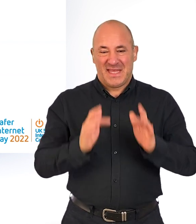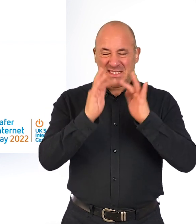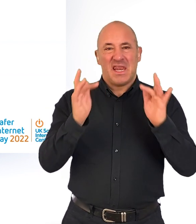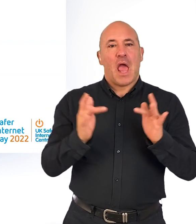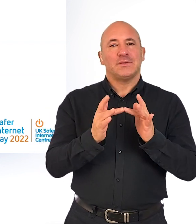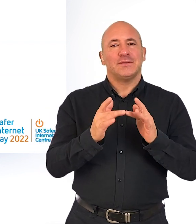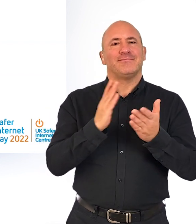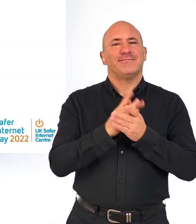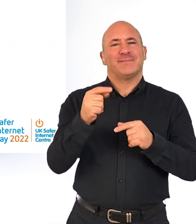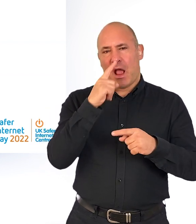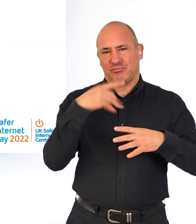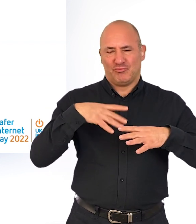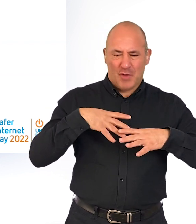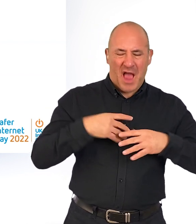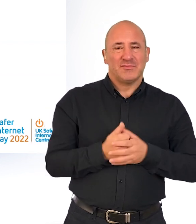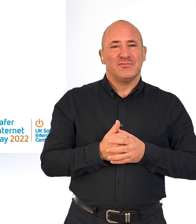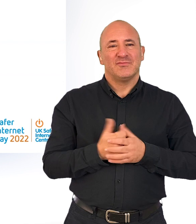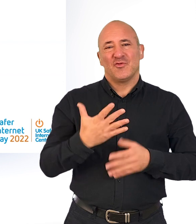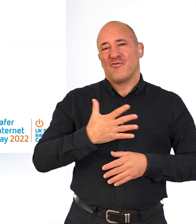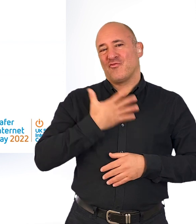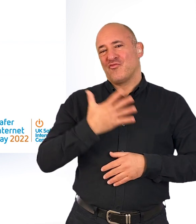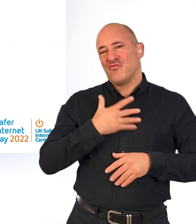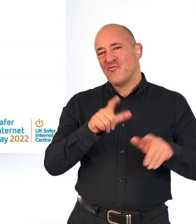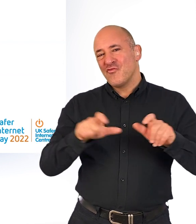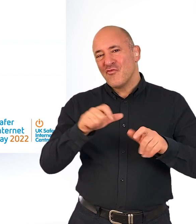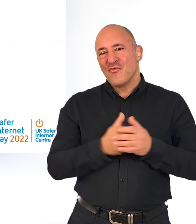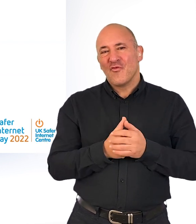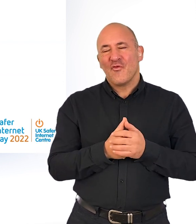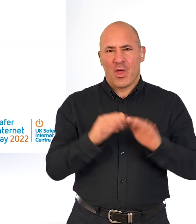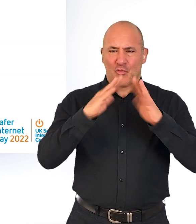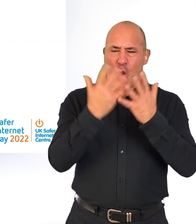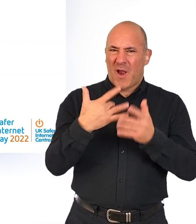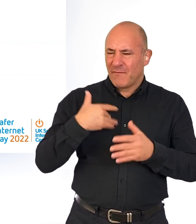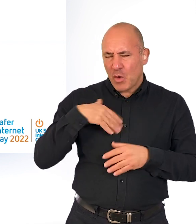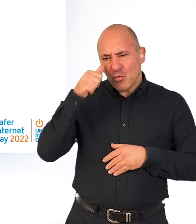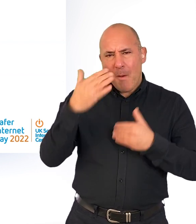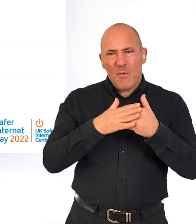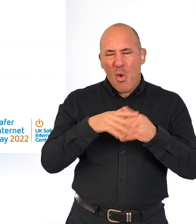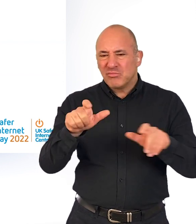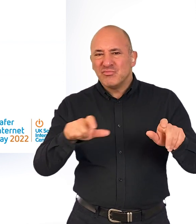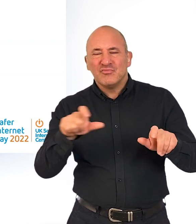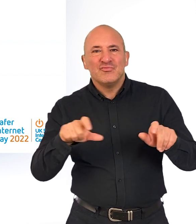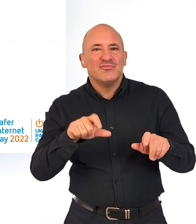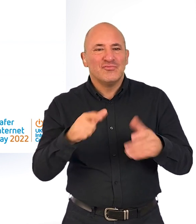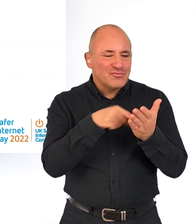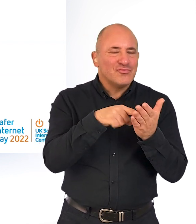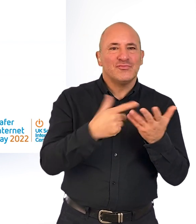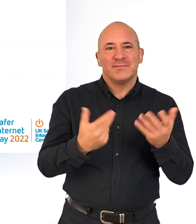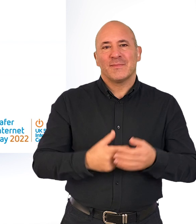The internet is a place where we can go to relax, entertain ourselves and find out more about the world we live in.